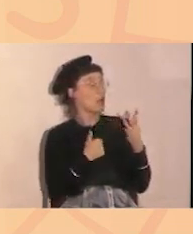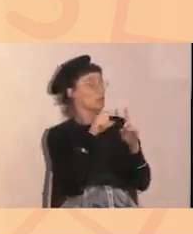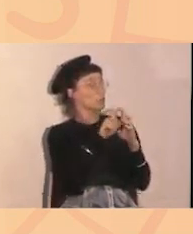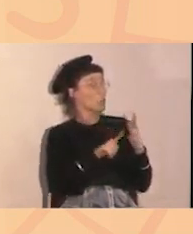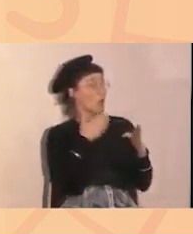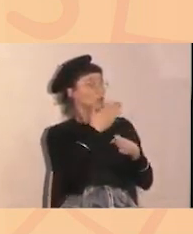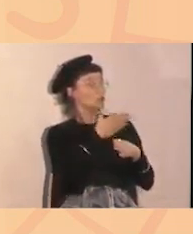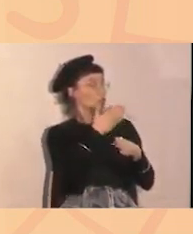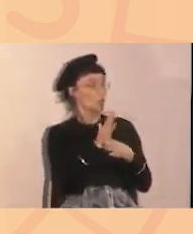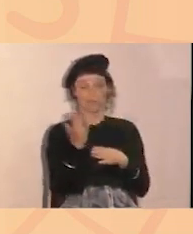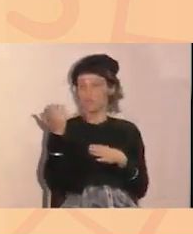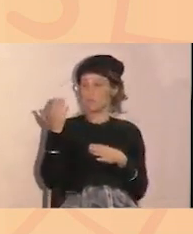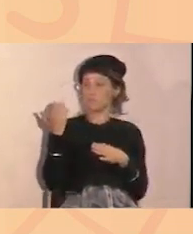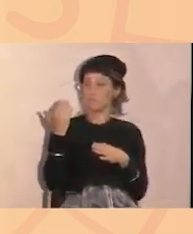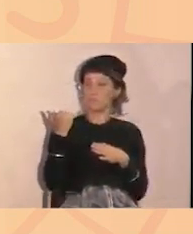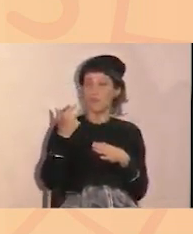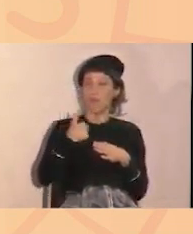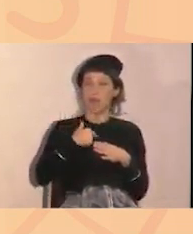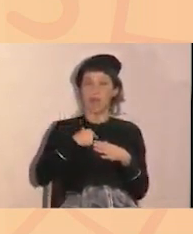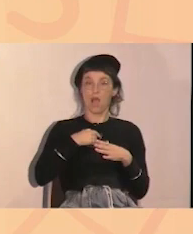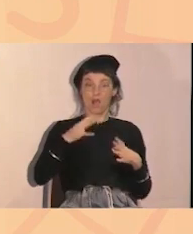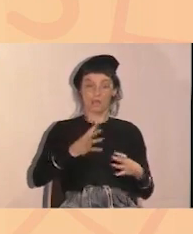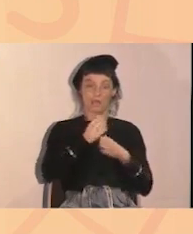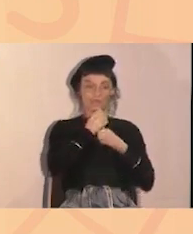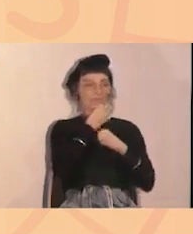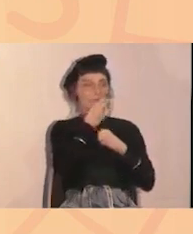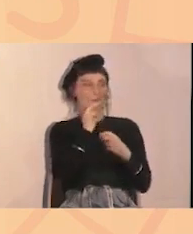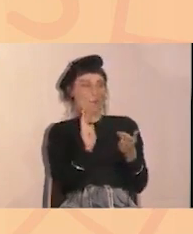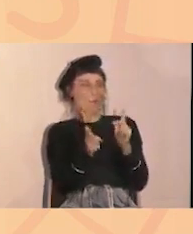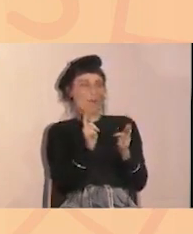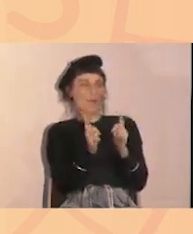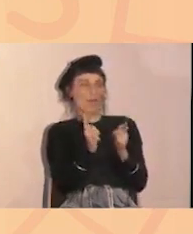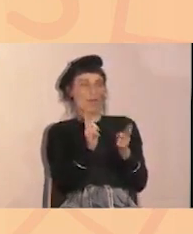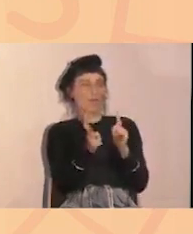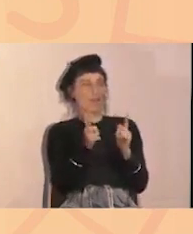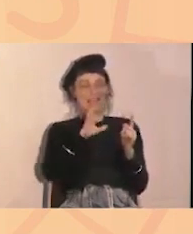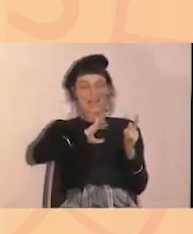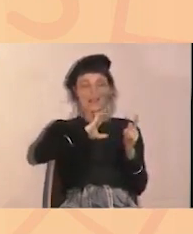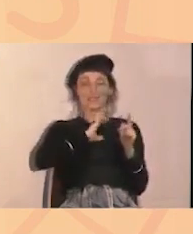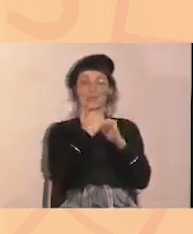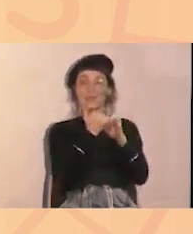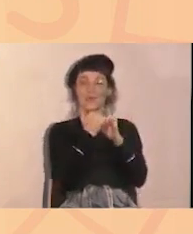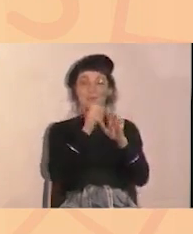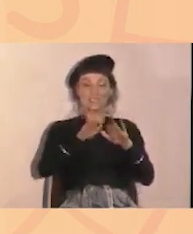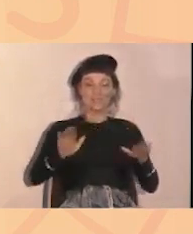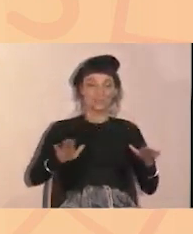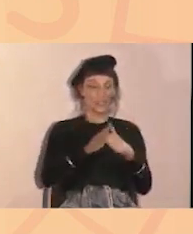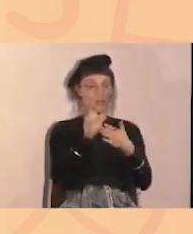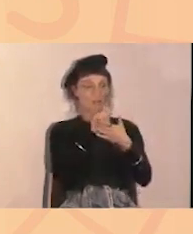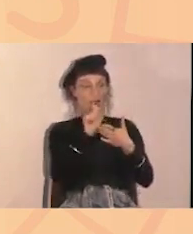Recently, I've been embodying some kind of Wiggle character to work with children and write children's labels, which has been great fun.